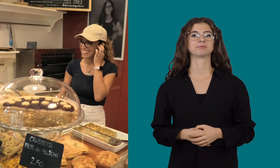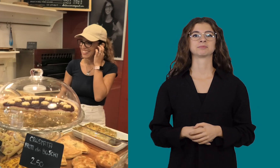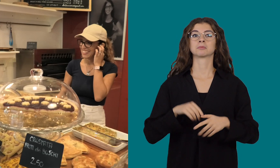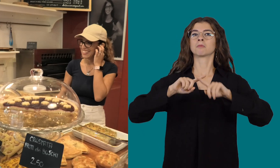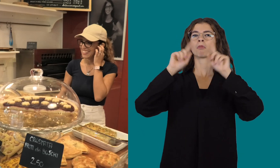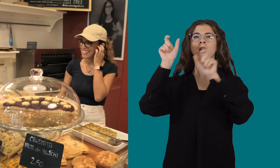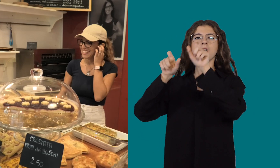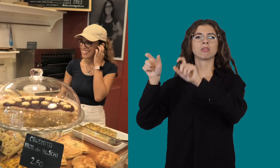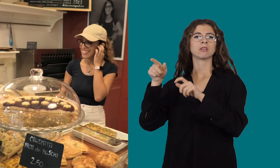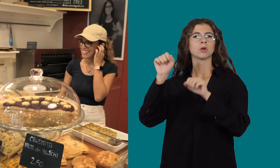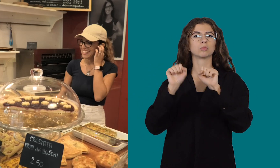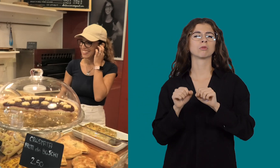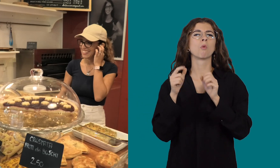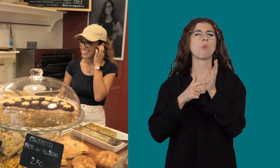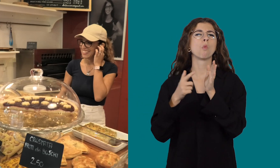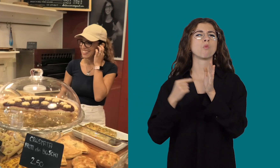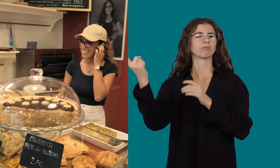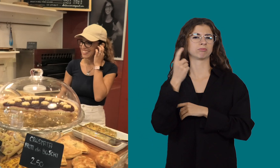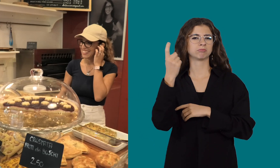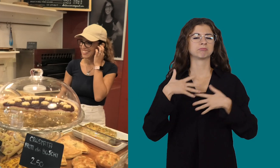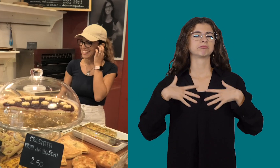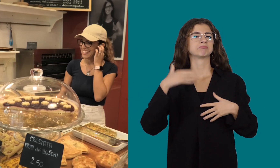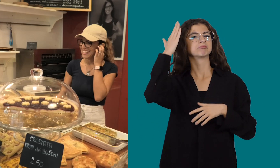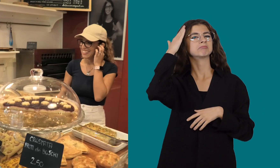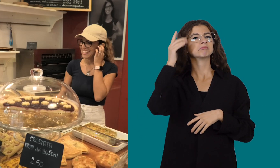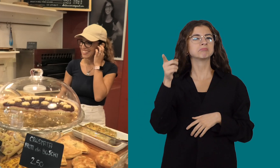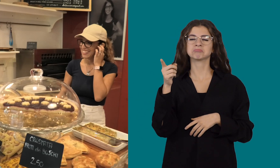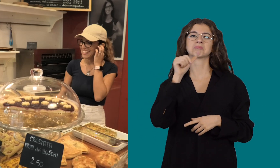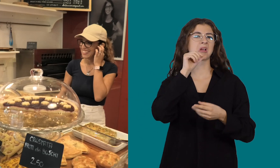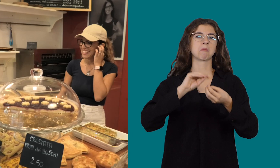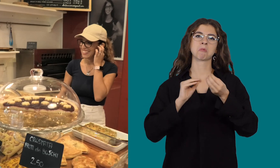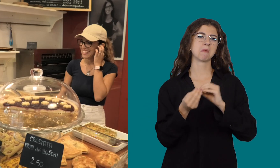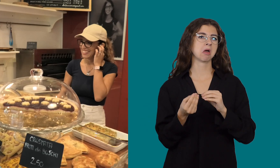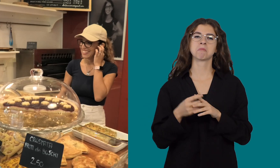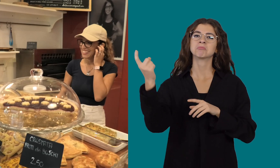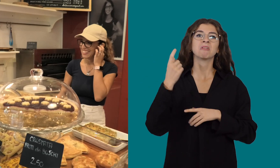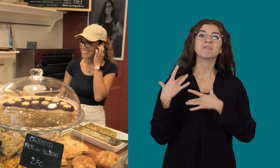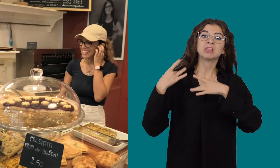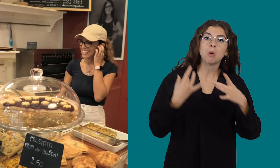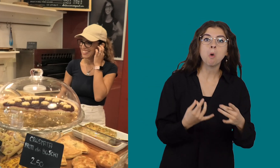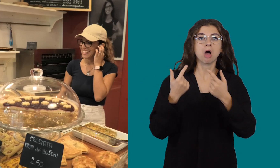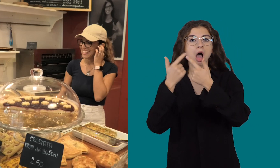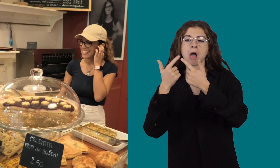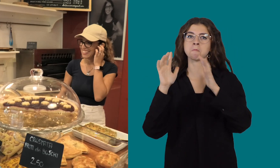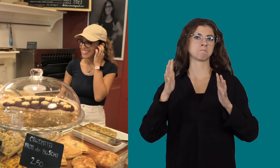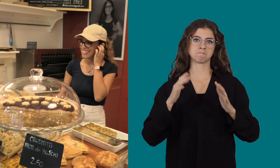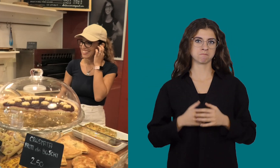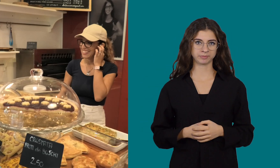On the other hand, for those who are already used to it, ther are no problems and they don't need to repeat.